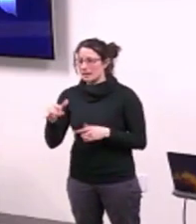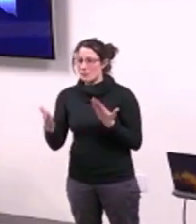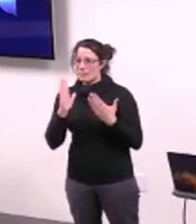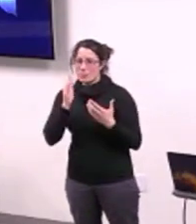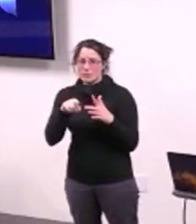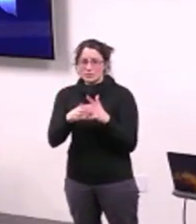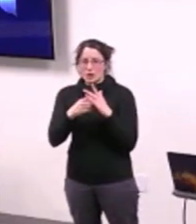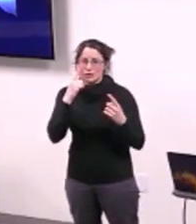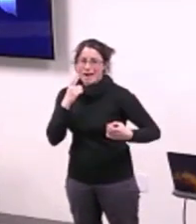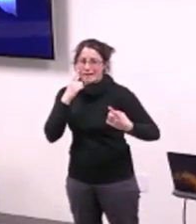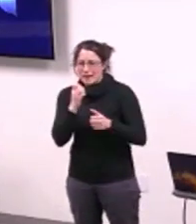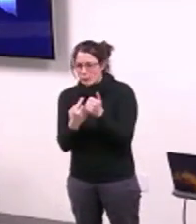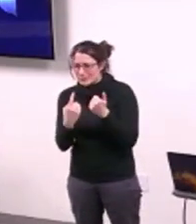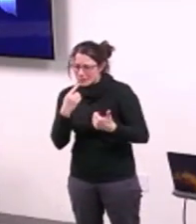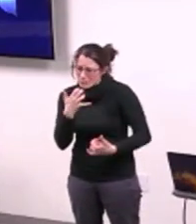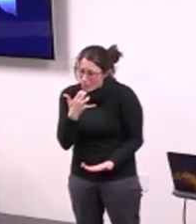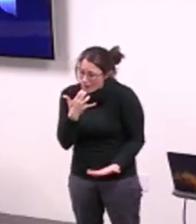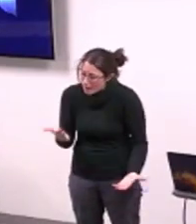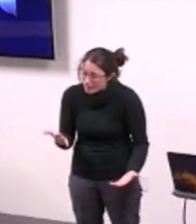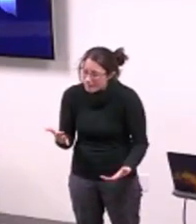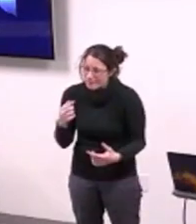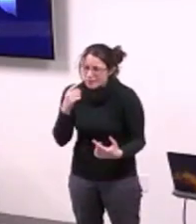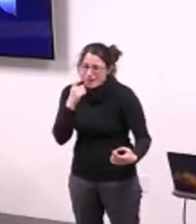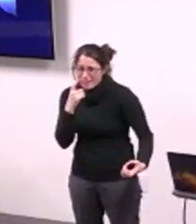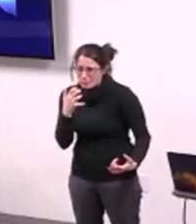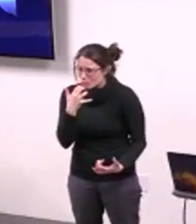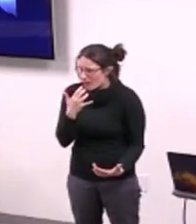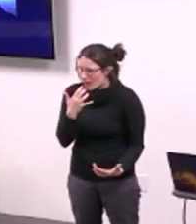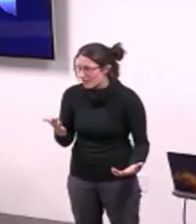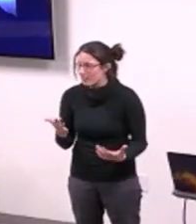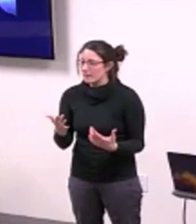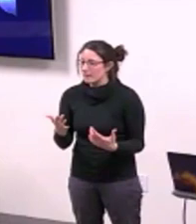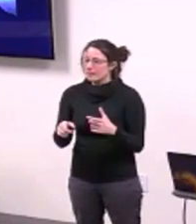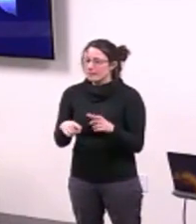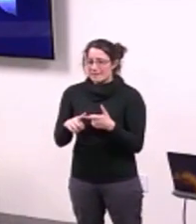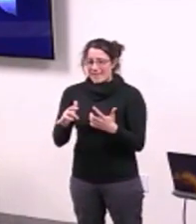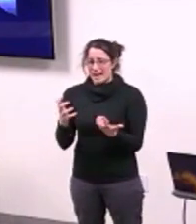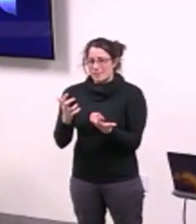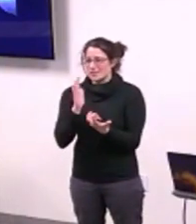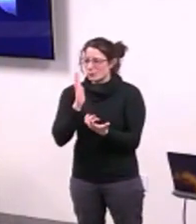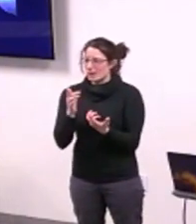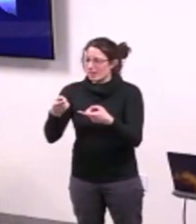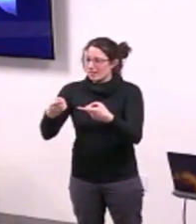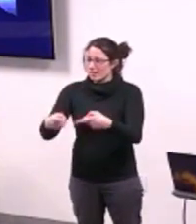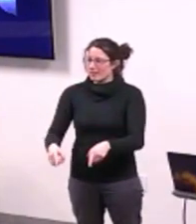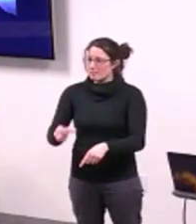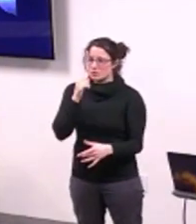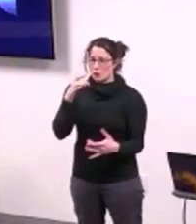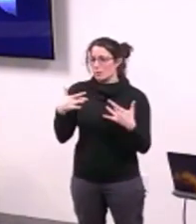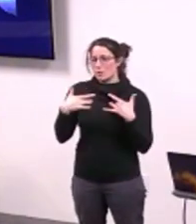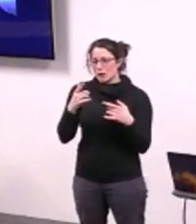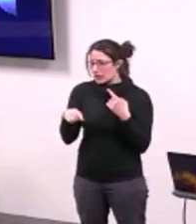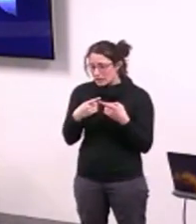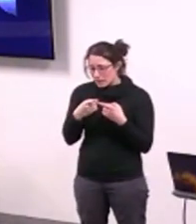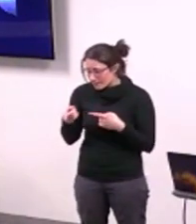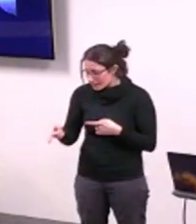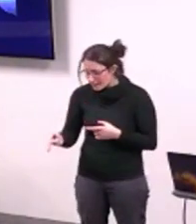And everyone's like what's wrong, . What's going on? And an accommodation is made. Don't worry ma'am, you go ahead, right?